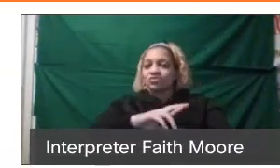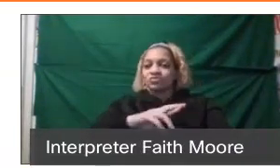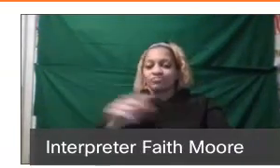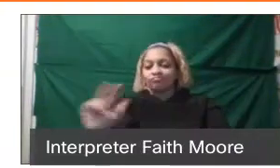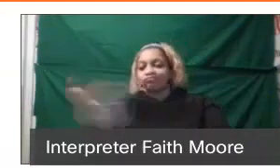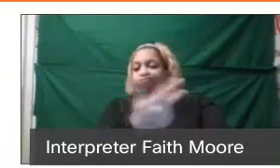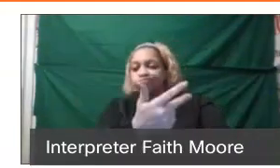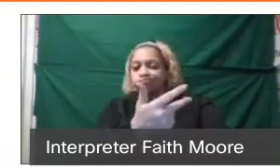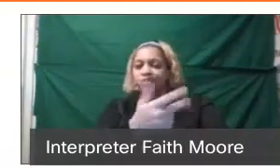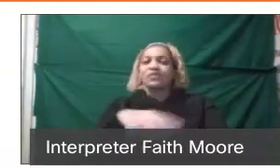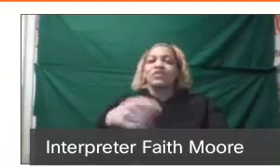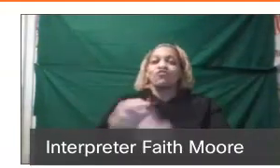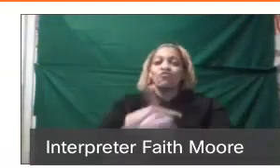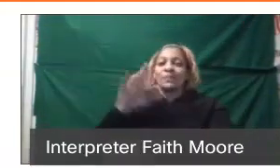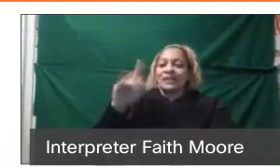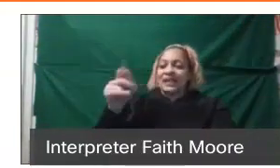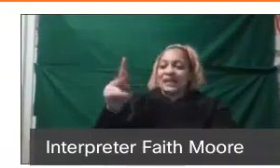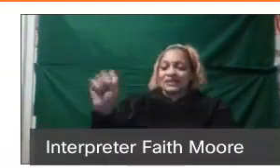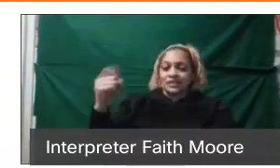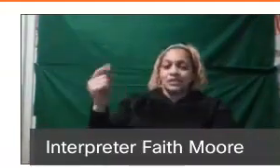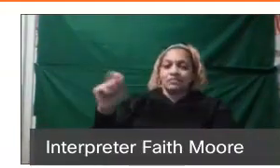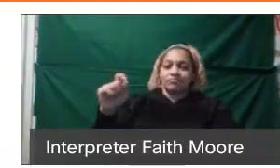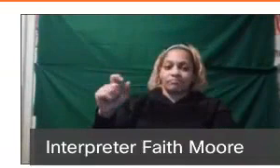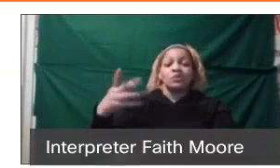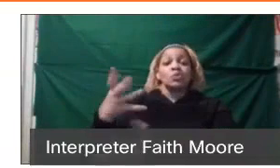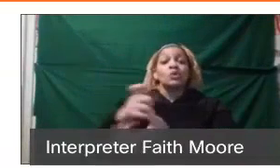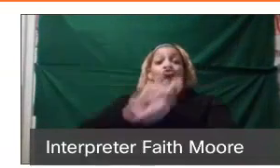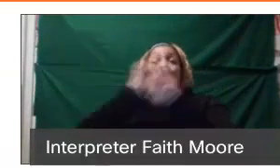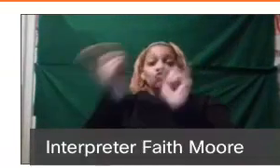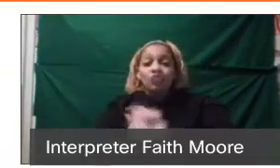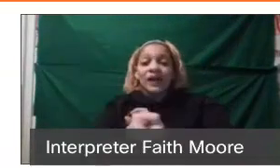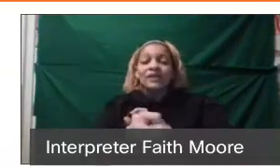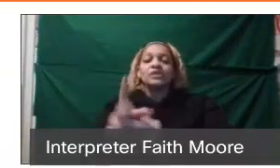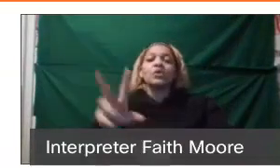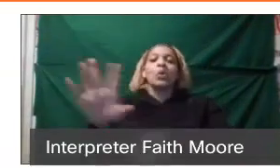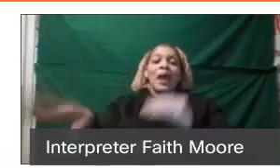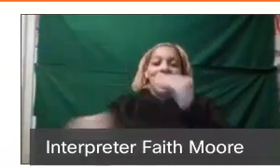So, what we're proposing to make Peabody to and provide a continuous exclusive movement.